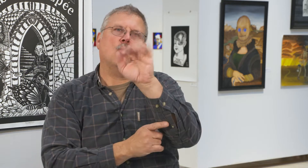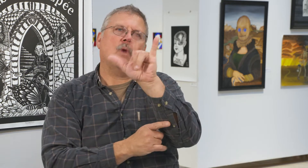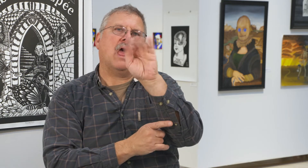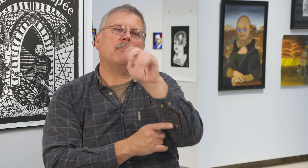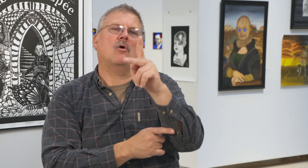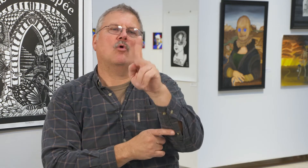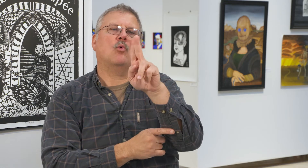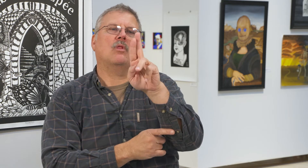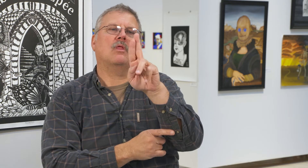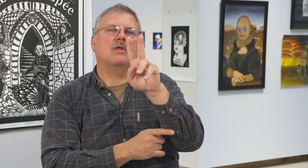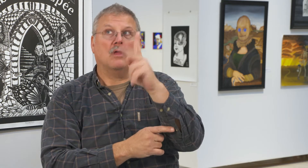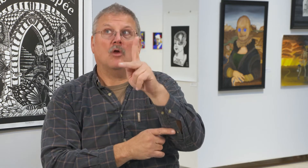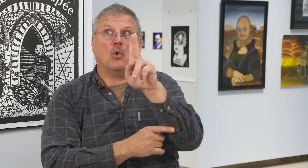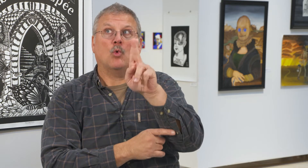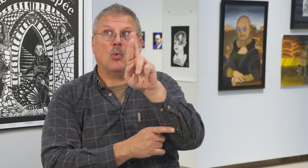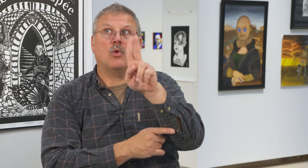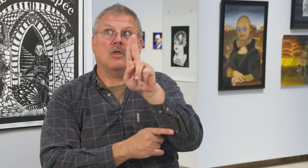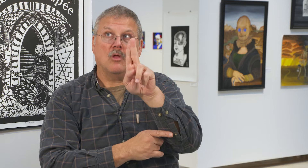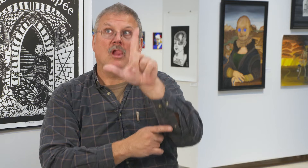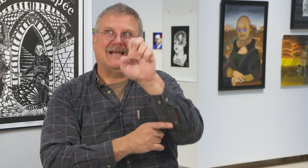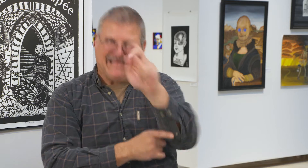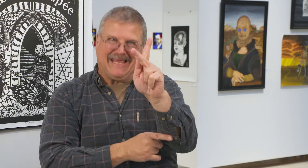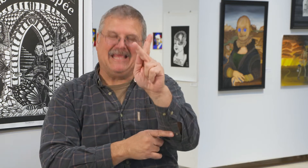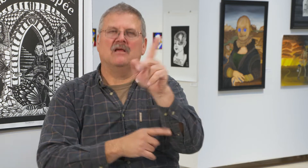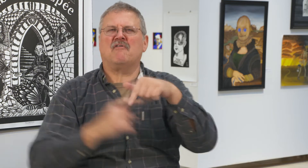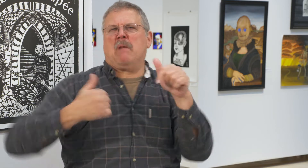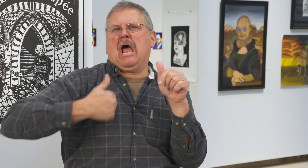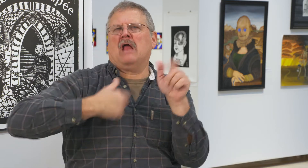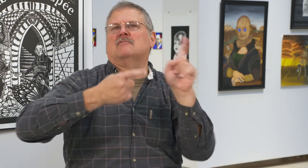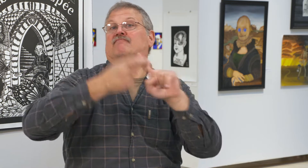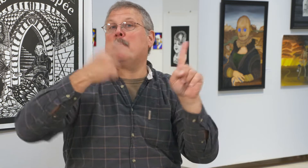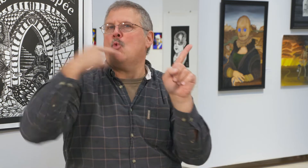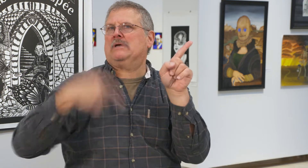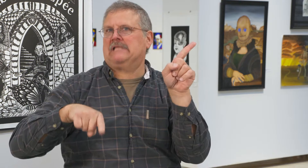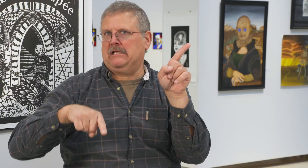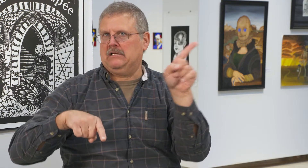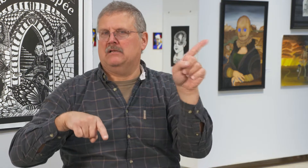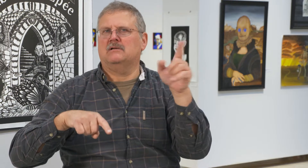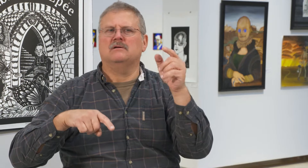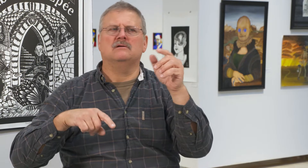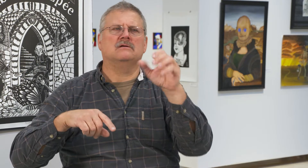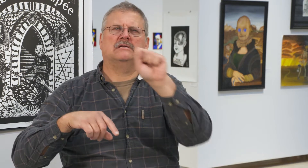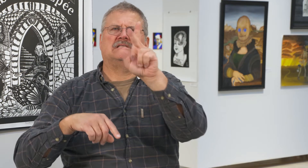And one artist I forgot was William Kurelek from Canada, originally from Russia.